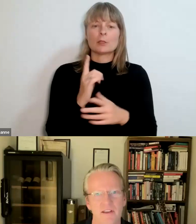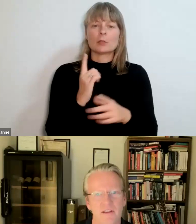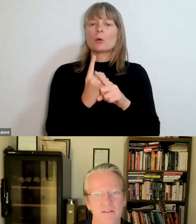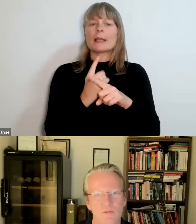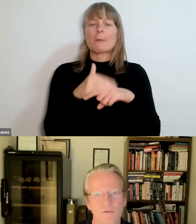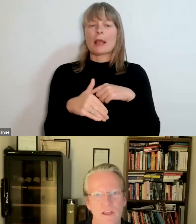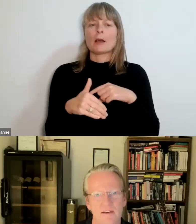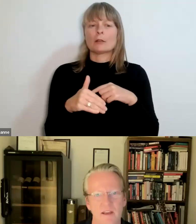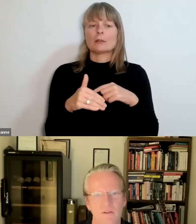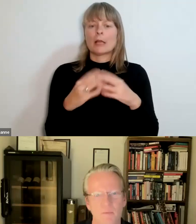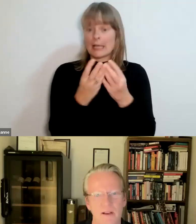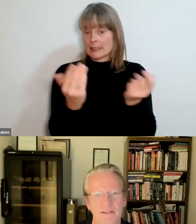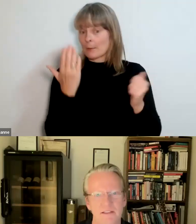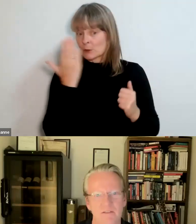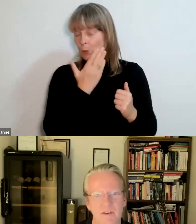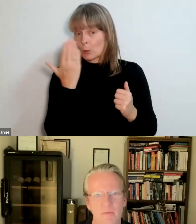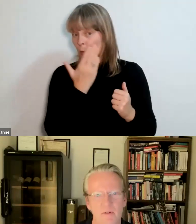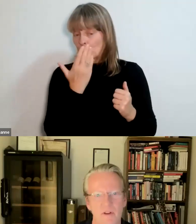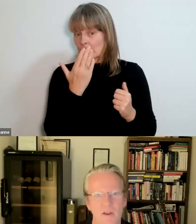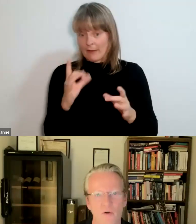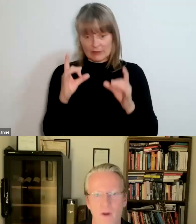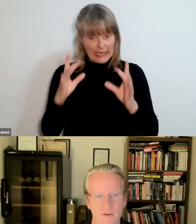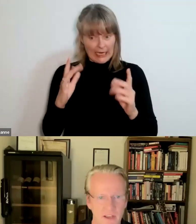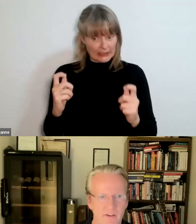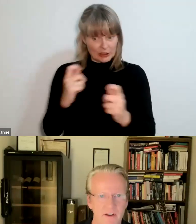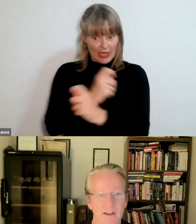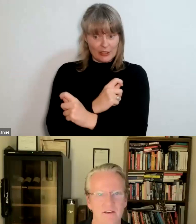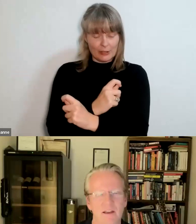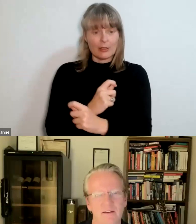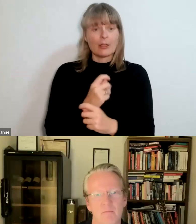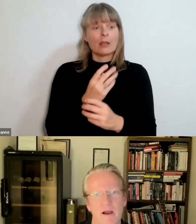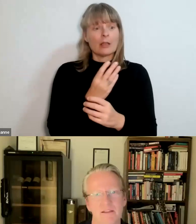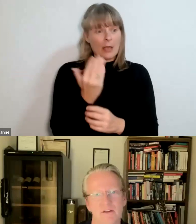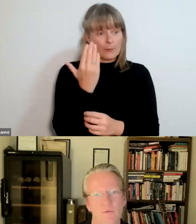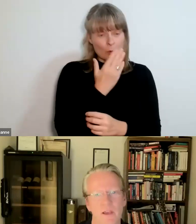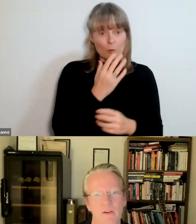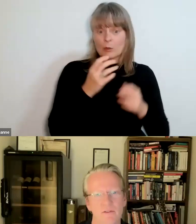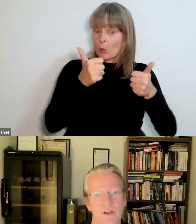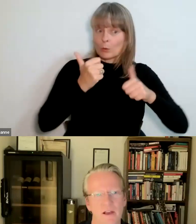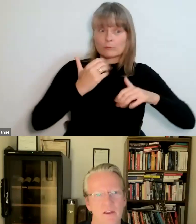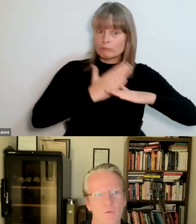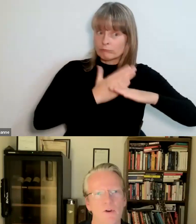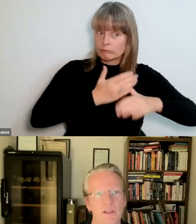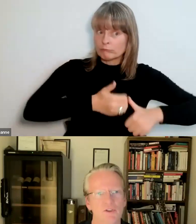to that? >> No, I think that Sharon answered it. Just to underline this thing, there are already